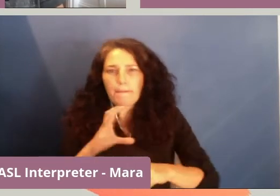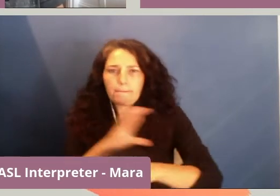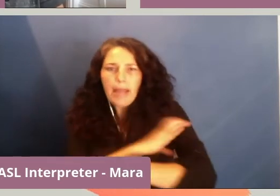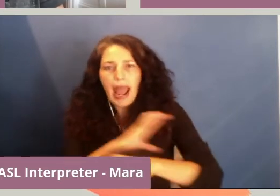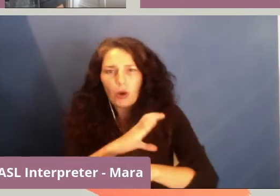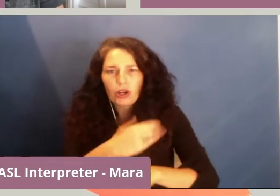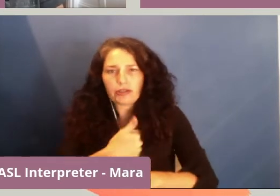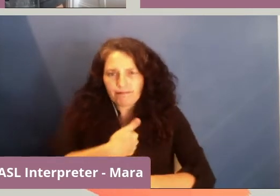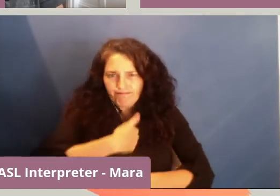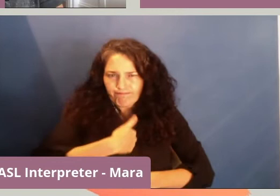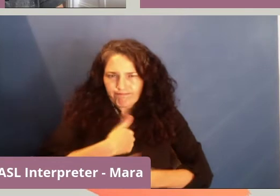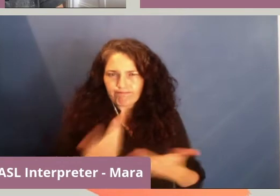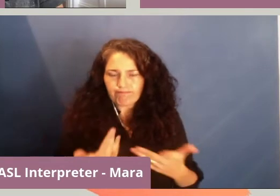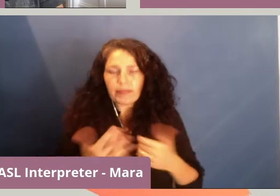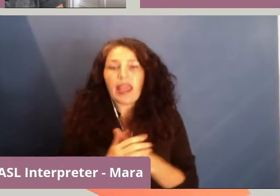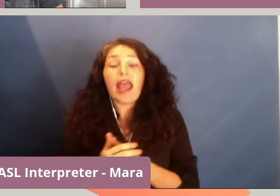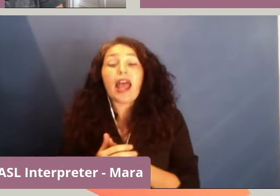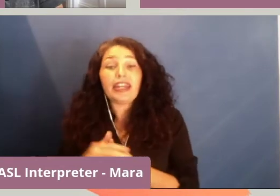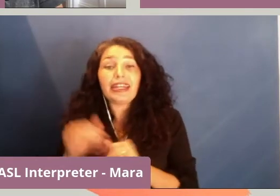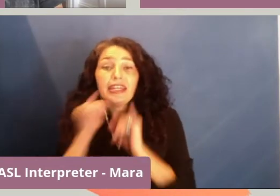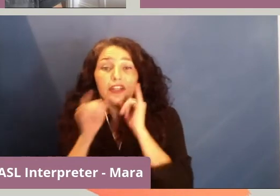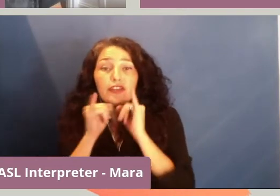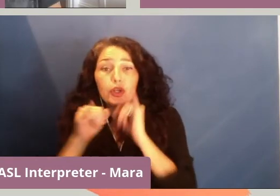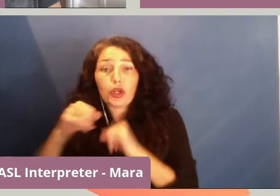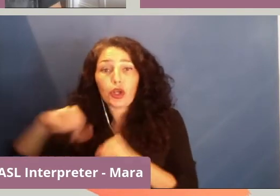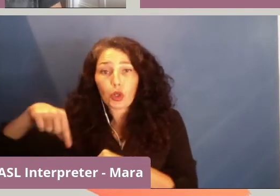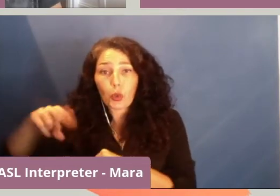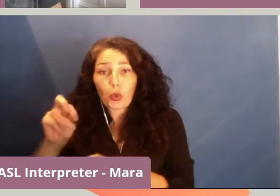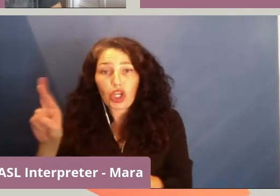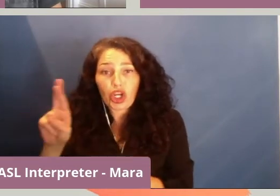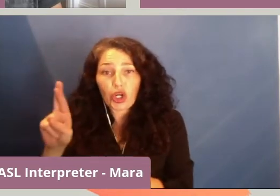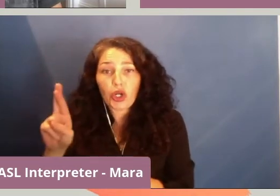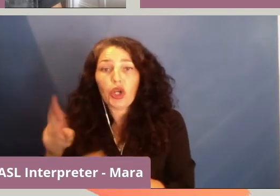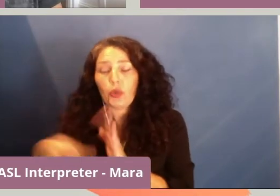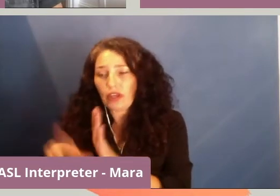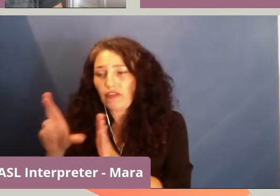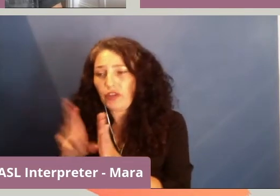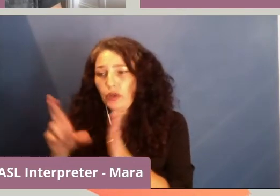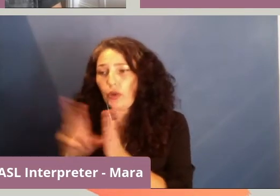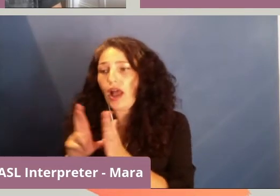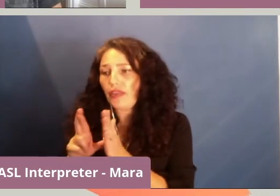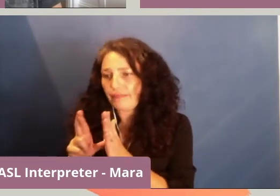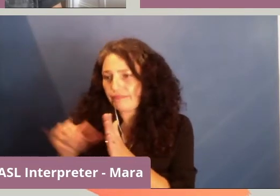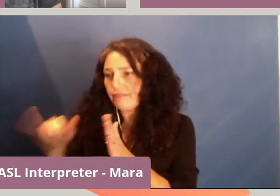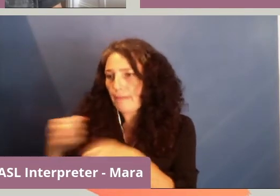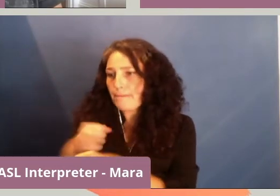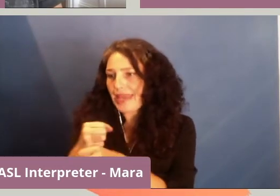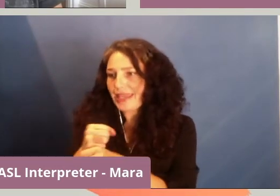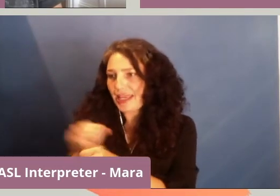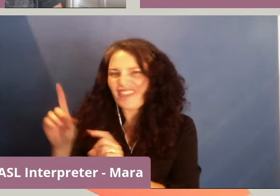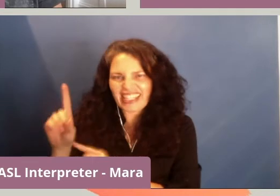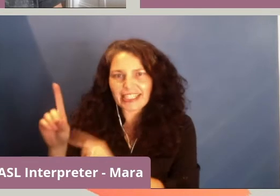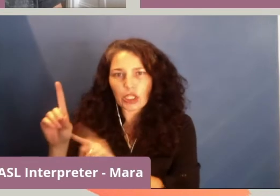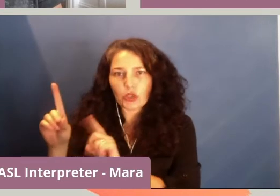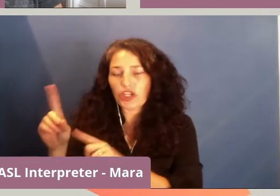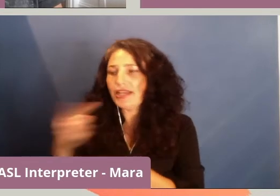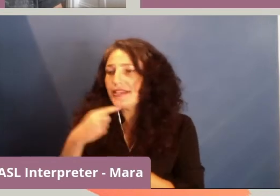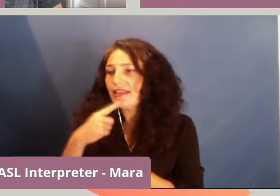In an interview on "The Queer Review" about the making of "Disclosure", Sam states, "Trans people are the experts on their own history